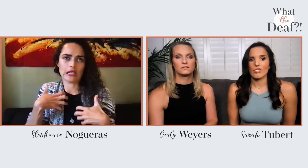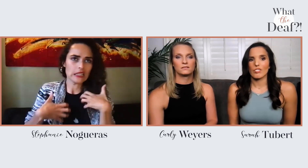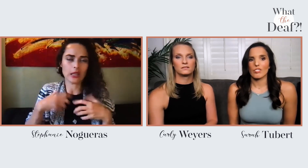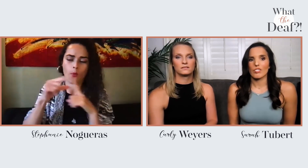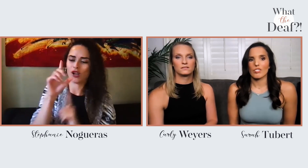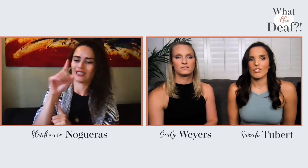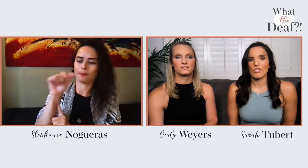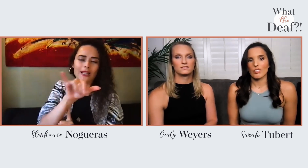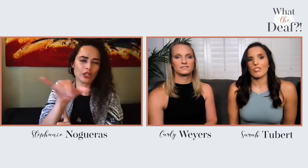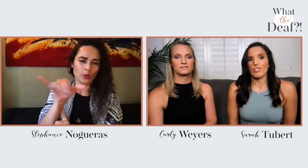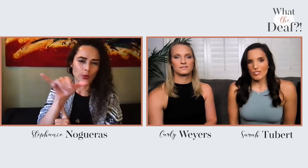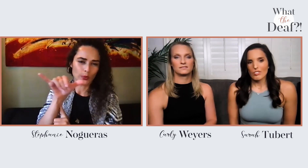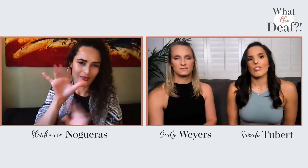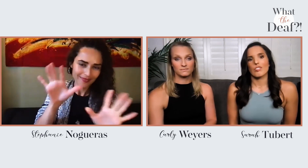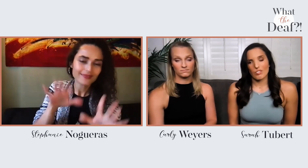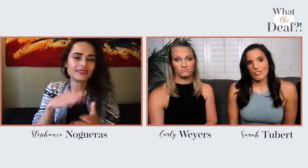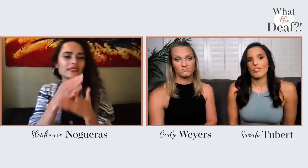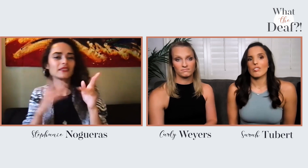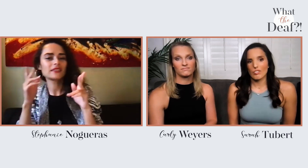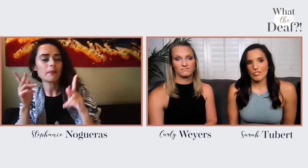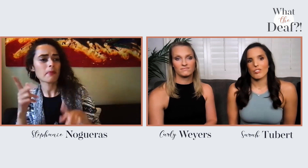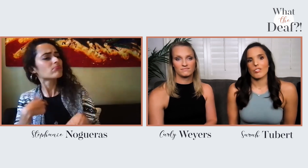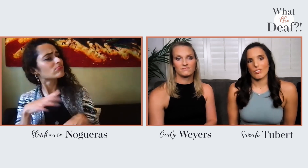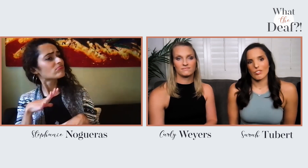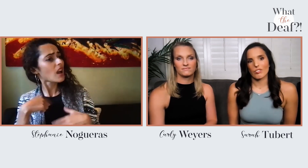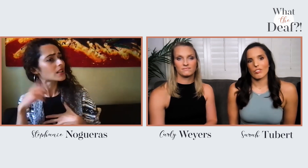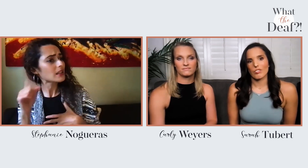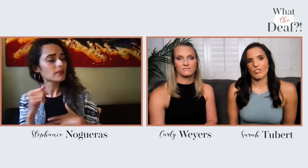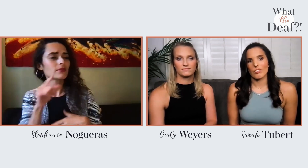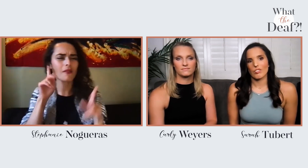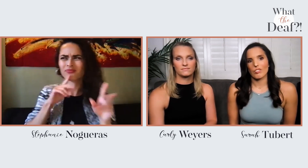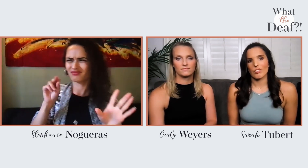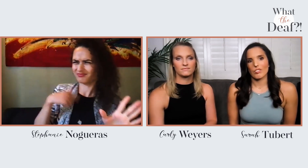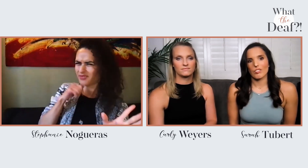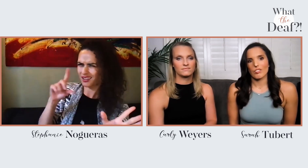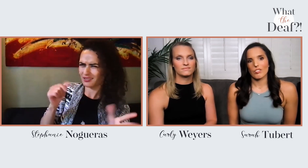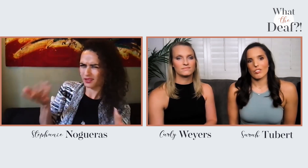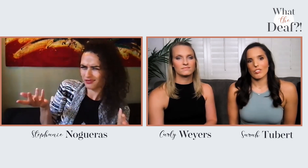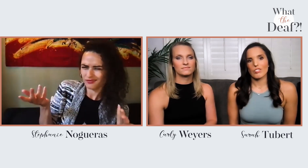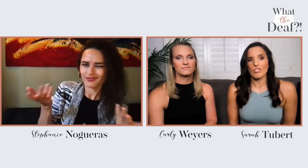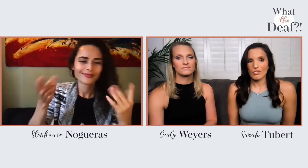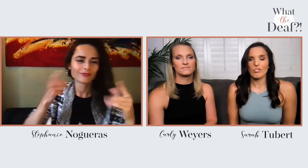You know, deaf people have their own feelings about that word. Some are proud to say that they are disabled.